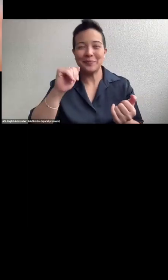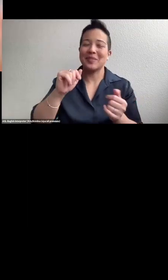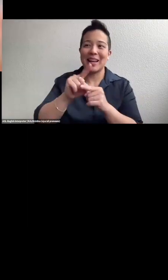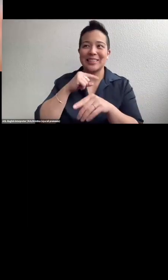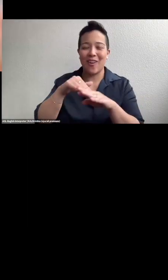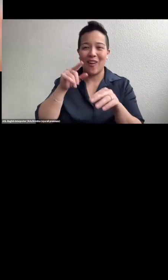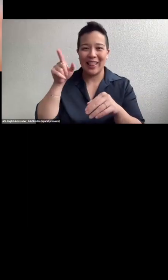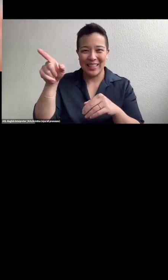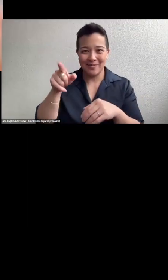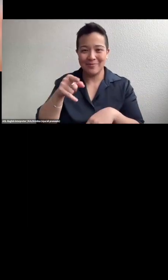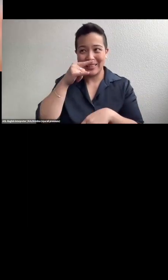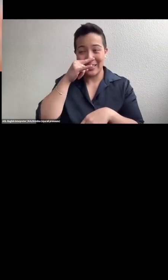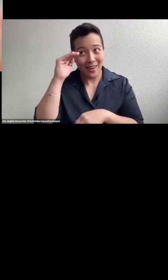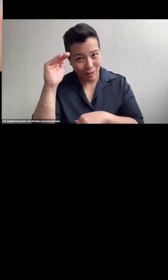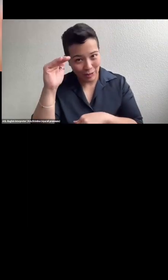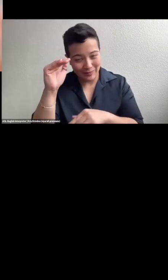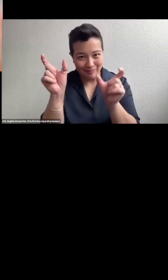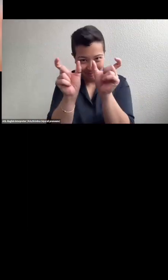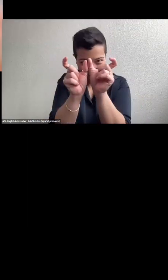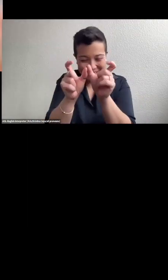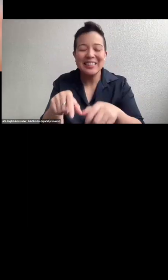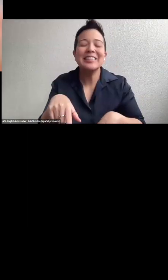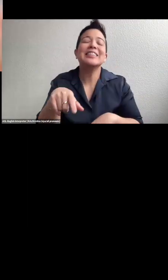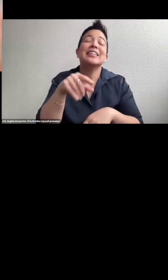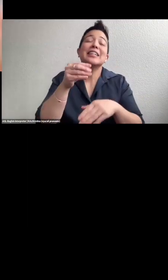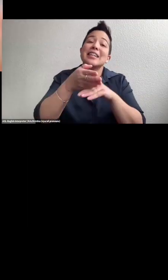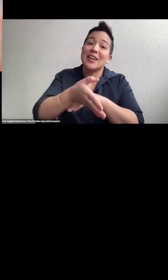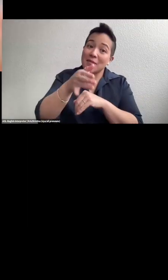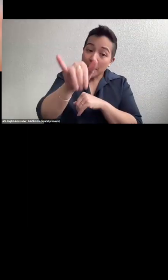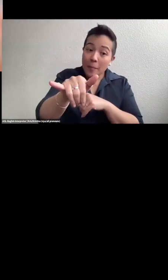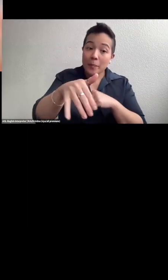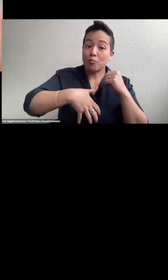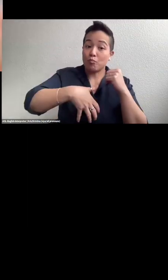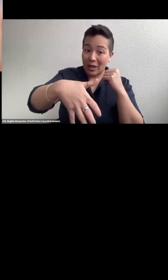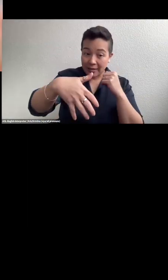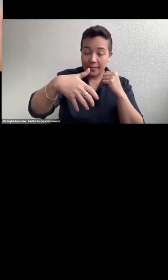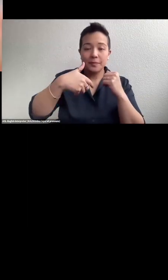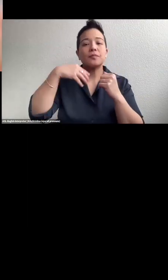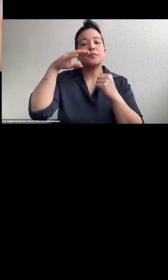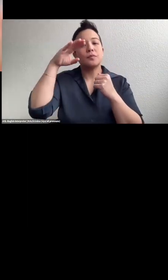And after that pregnancy, I knew that I was